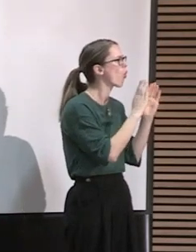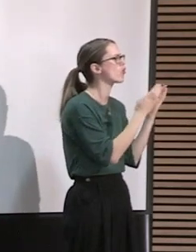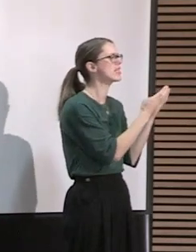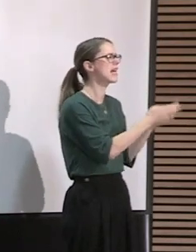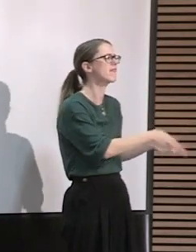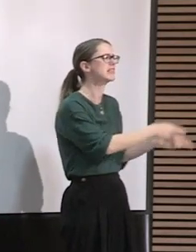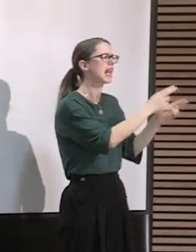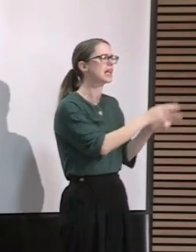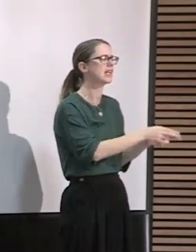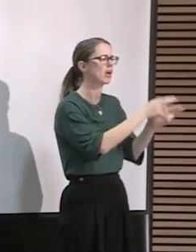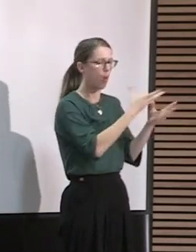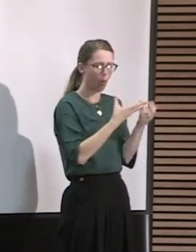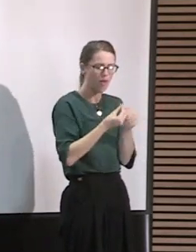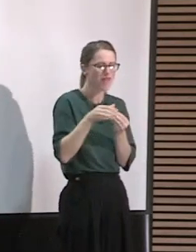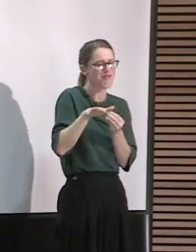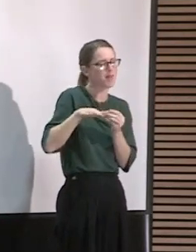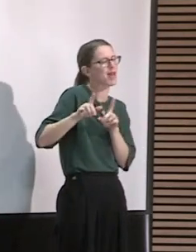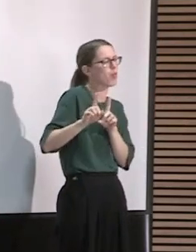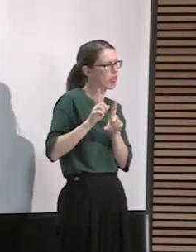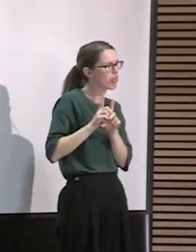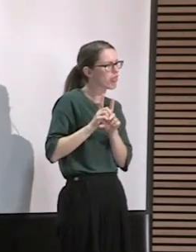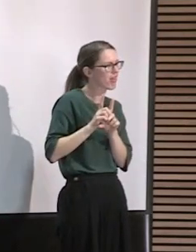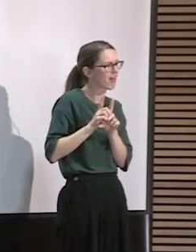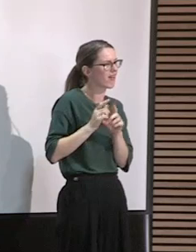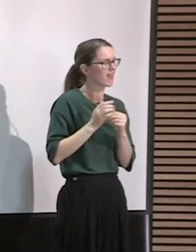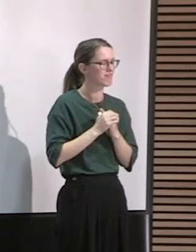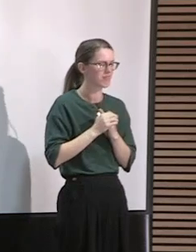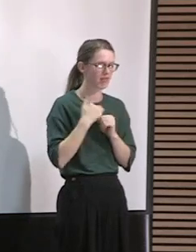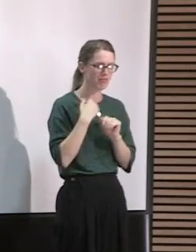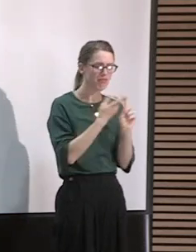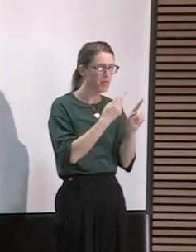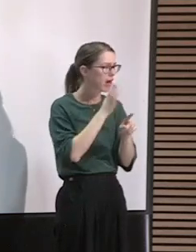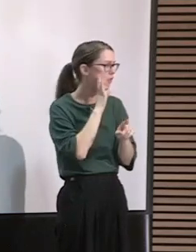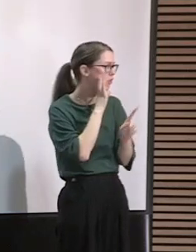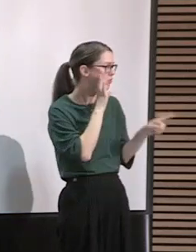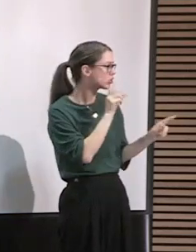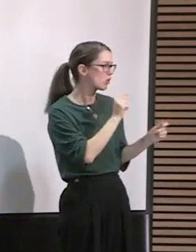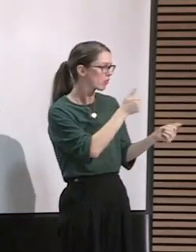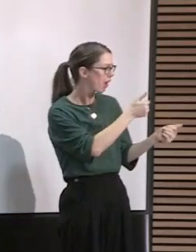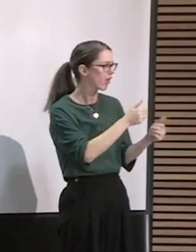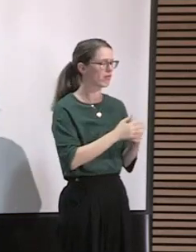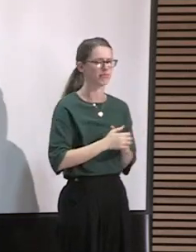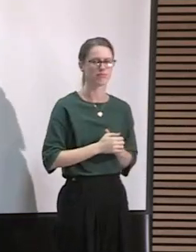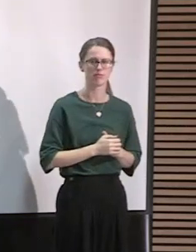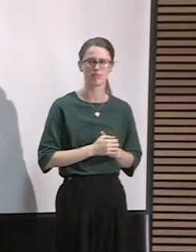large number of people who have gone into the quarantine facility with whanau members